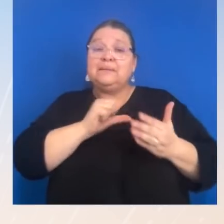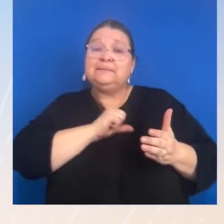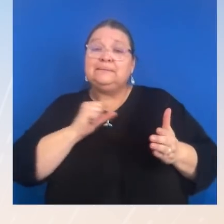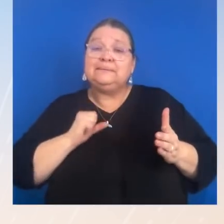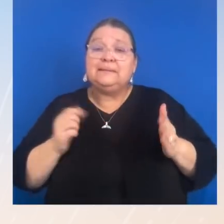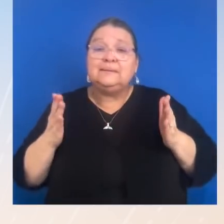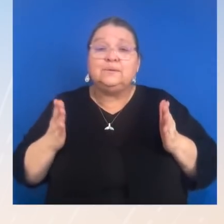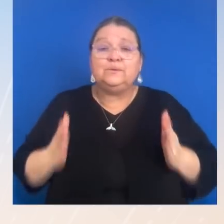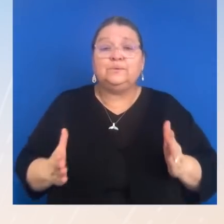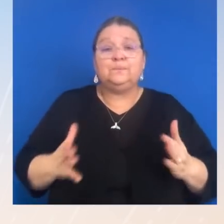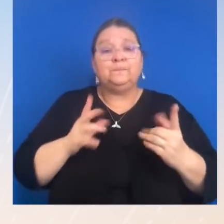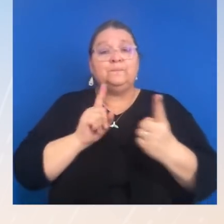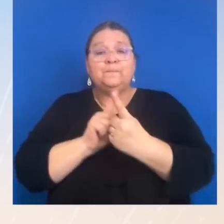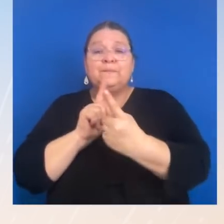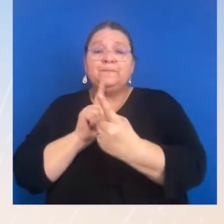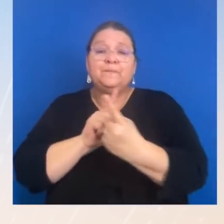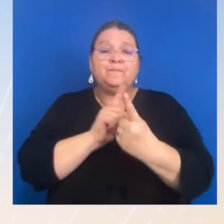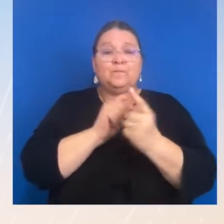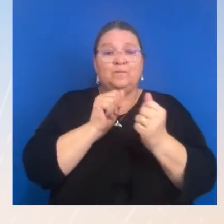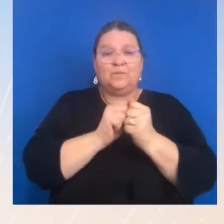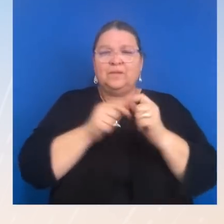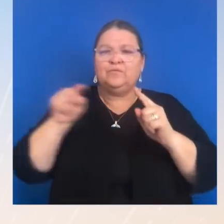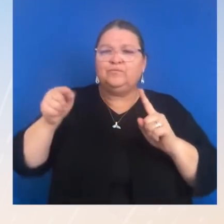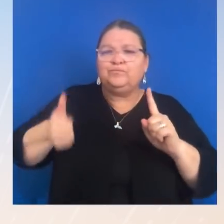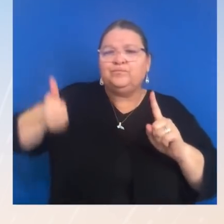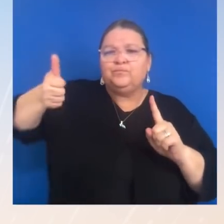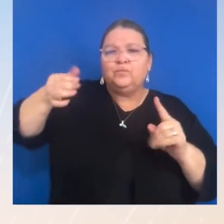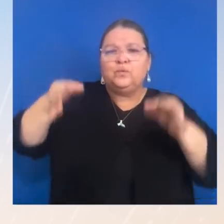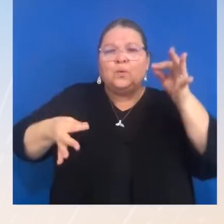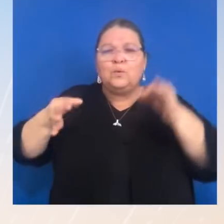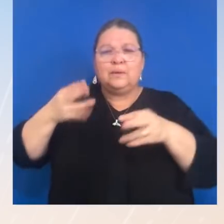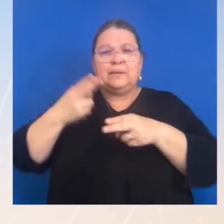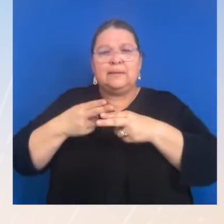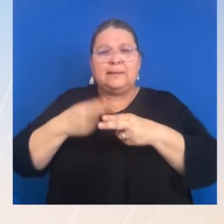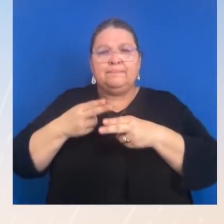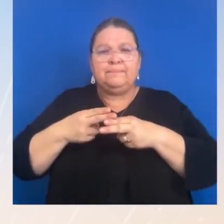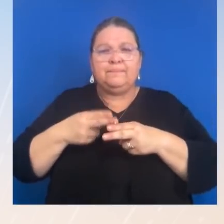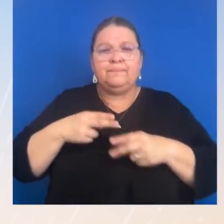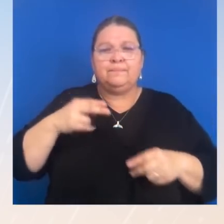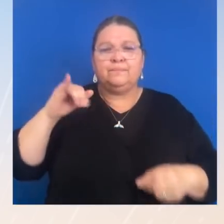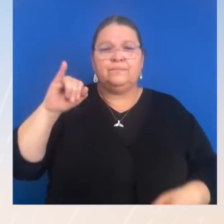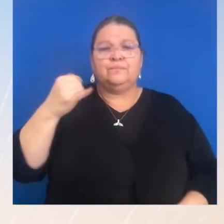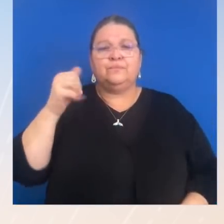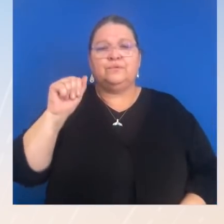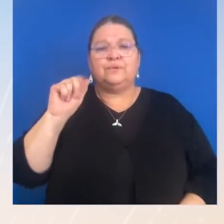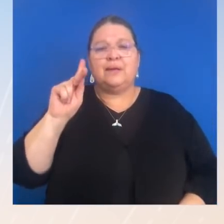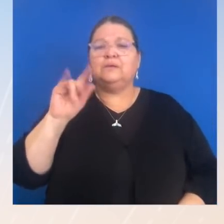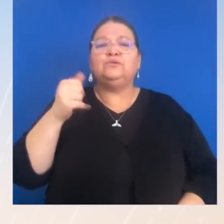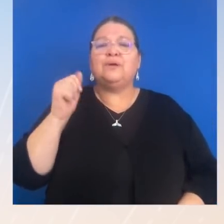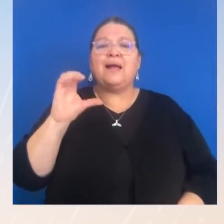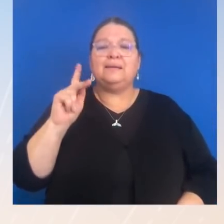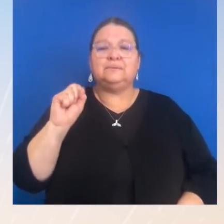How's it going, and what is his level of engagement right now? Ms. Psaki: The President has been very closely engaged in this process,